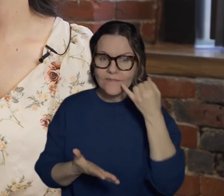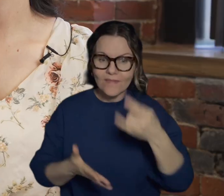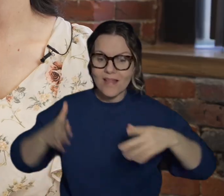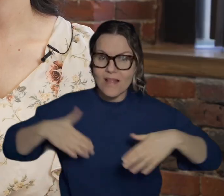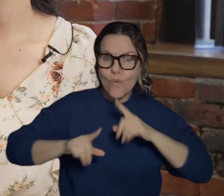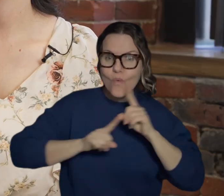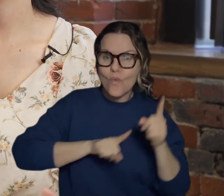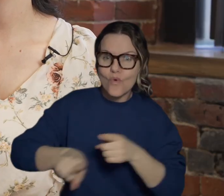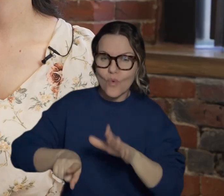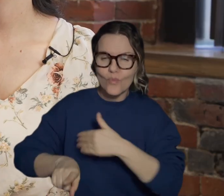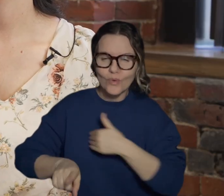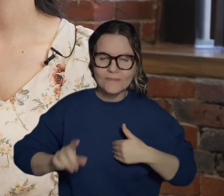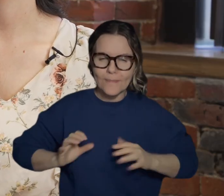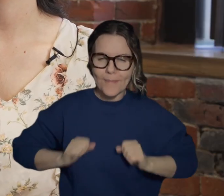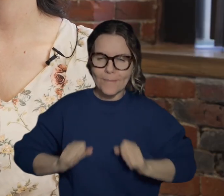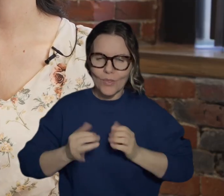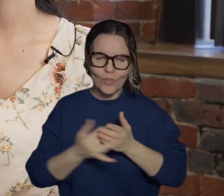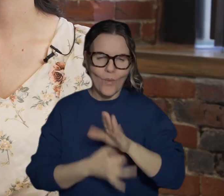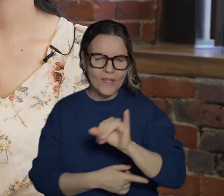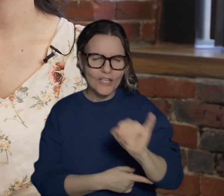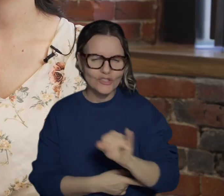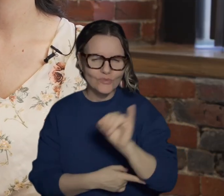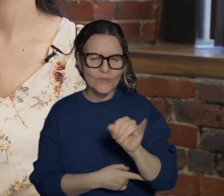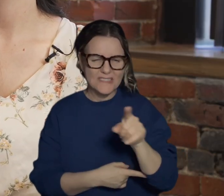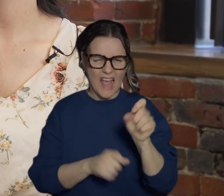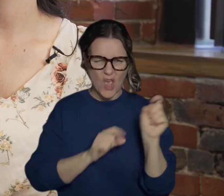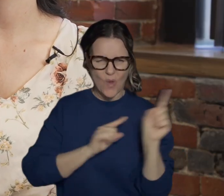and by the way if you have an ordered your breast pump through insurance yet you can